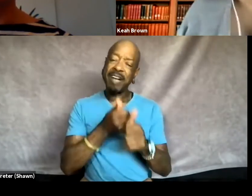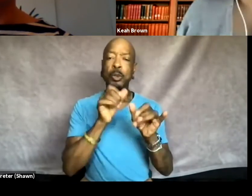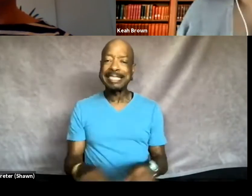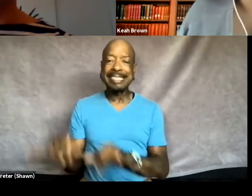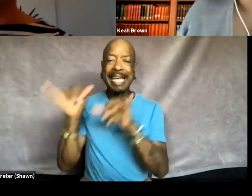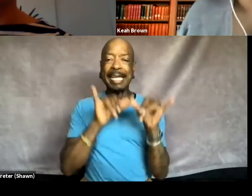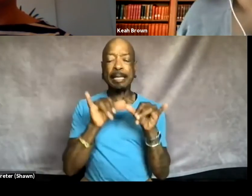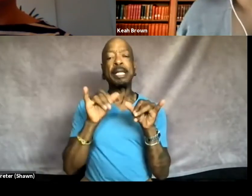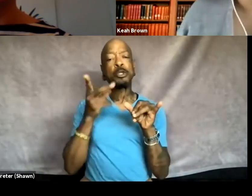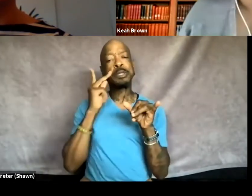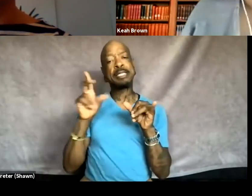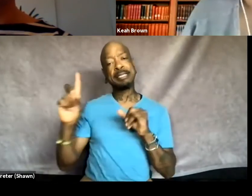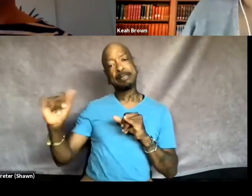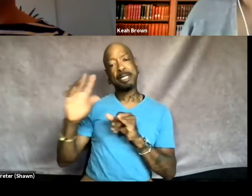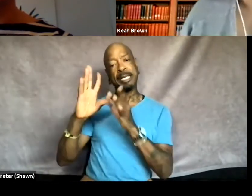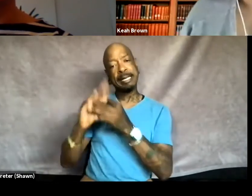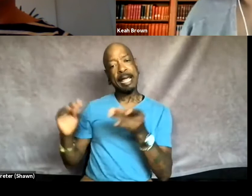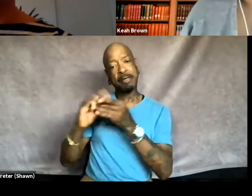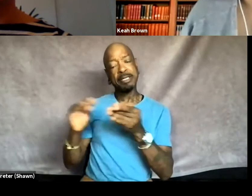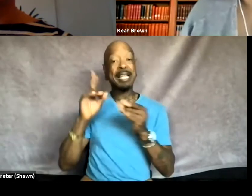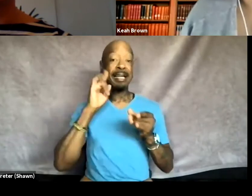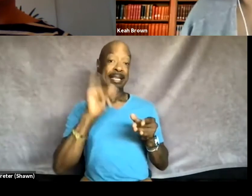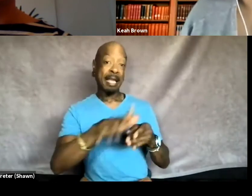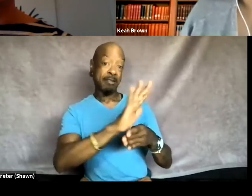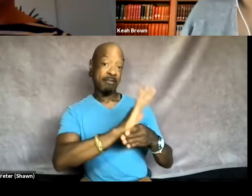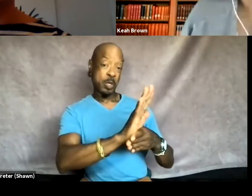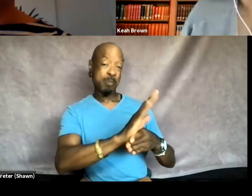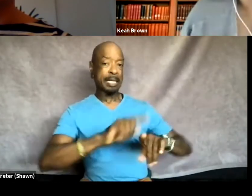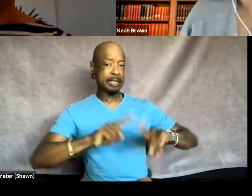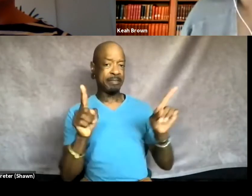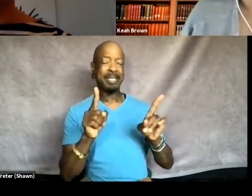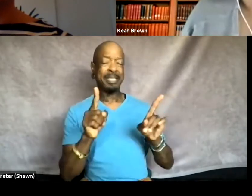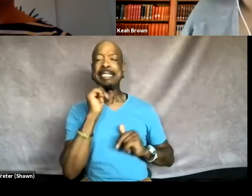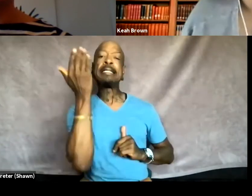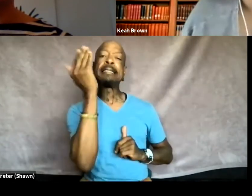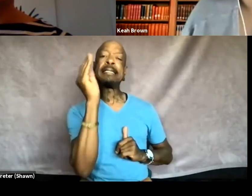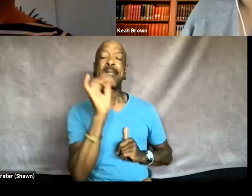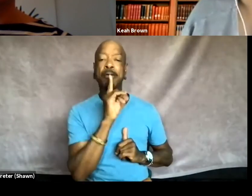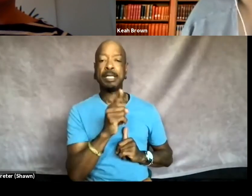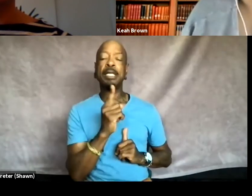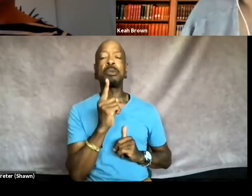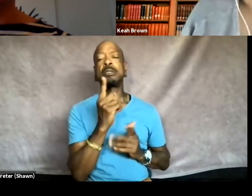I think, because the film to me. Keah Brown: didn't make it seem like disability was a sob story and something that we should